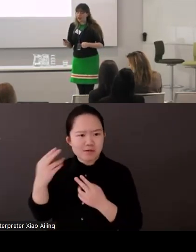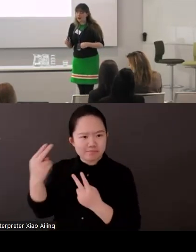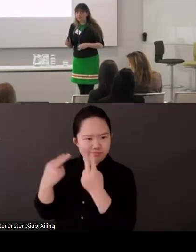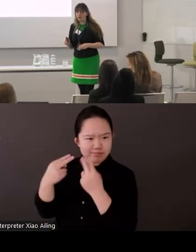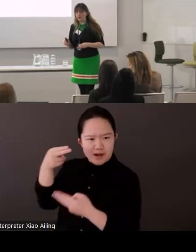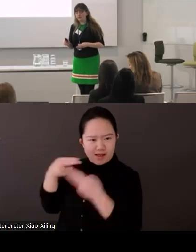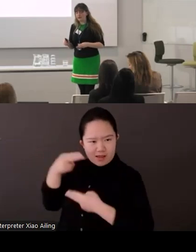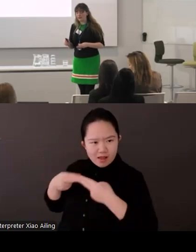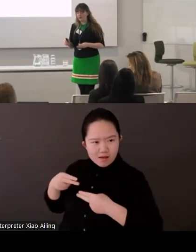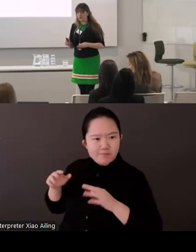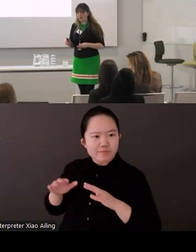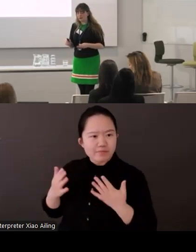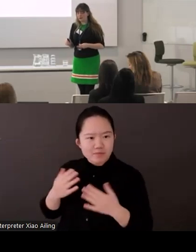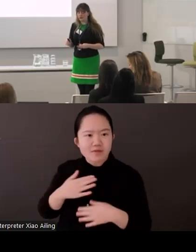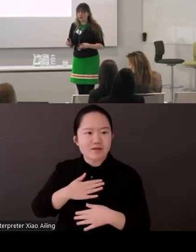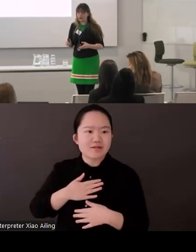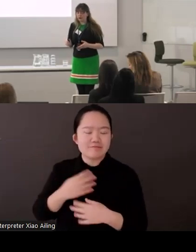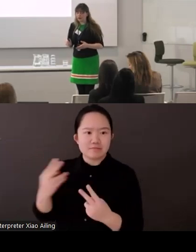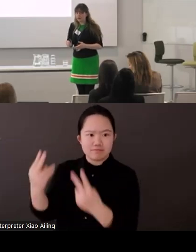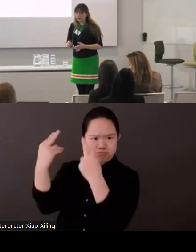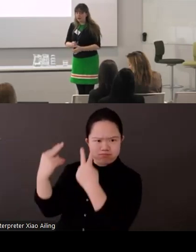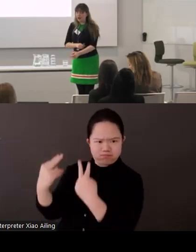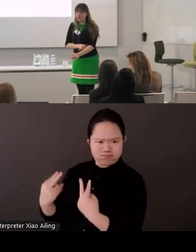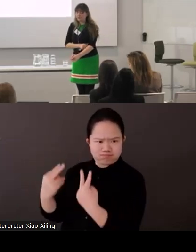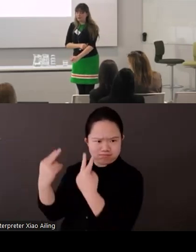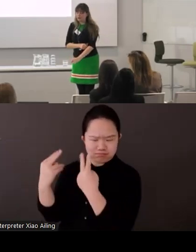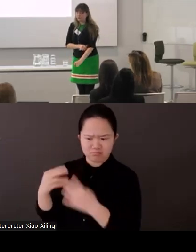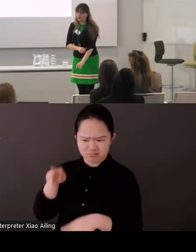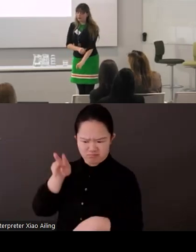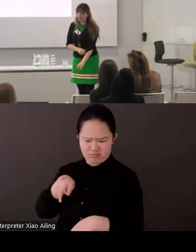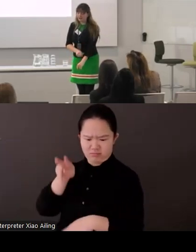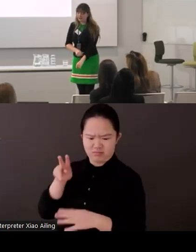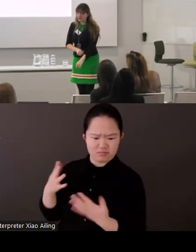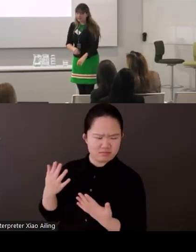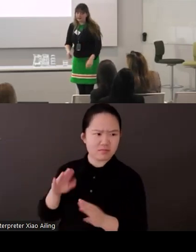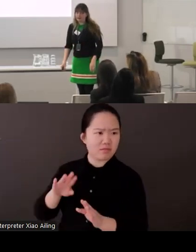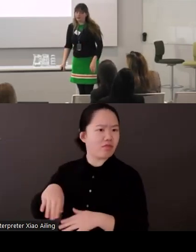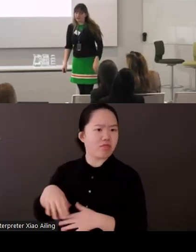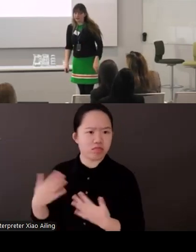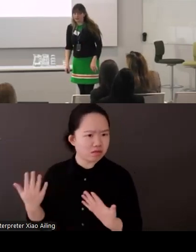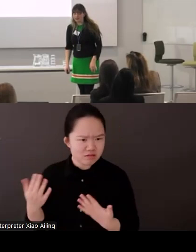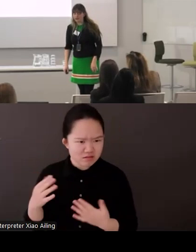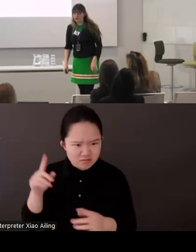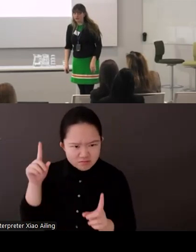I remember all the times I've been compared to Stephen Hawking. I remember the offer of activation in protected institutions.